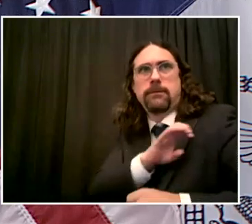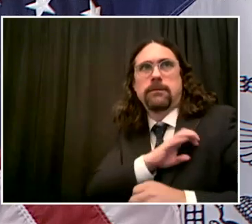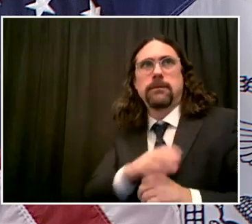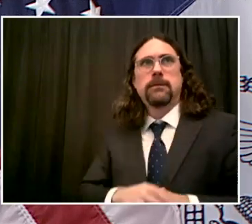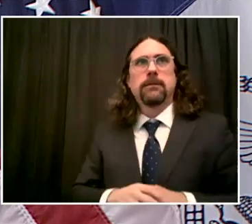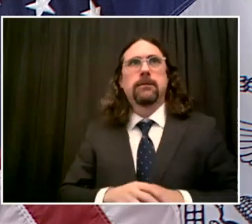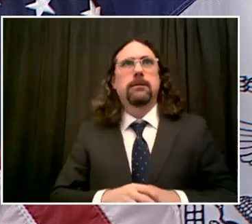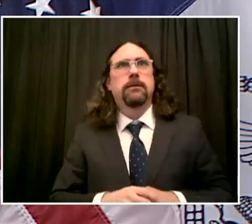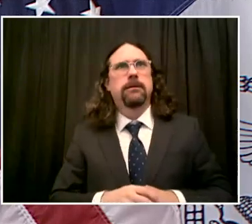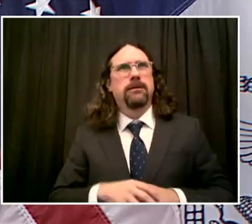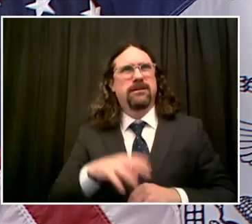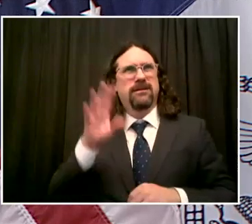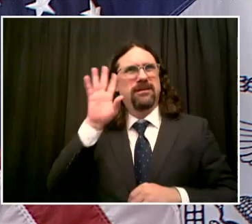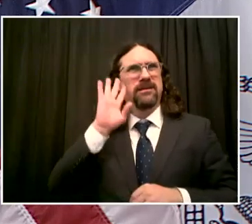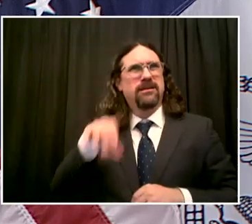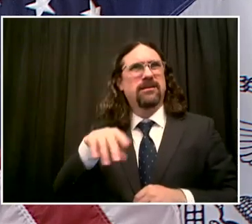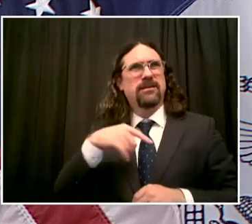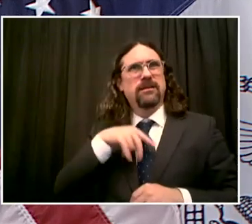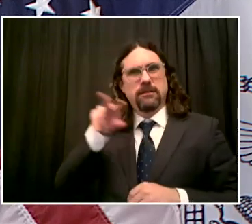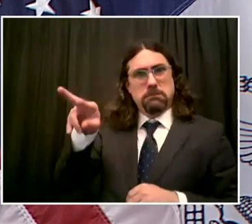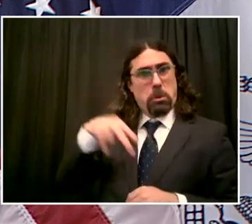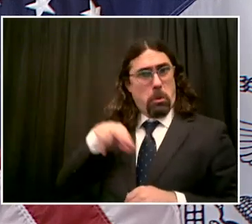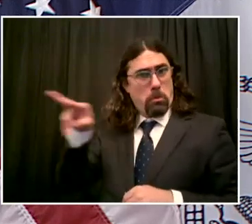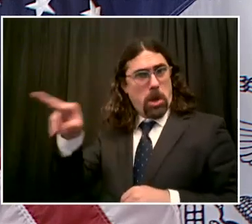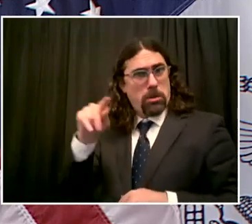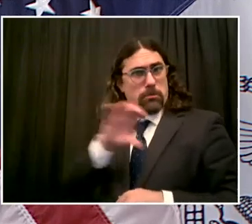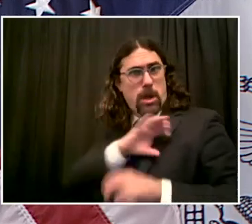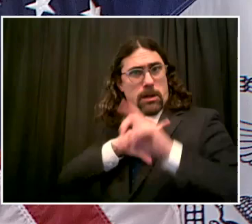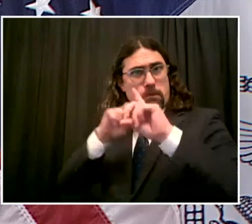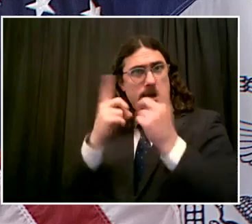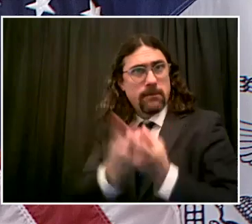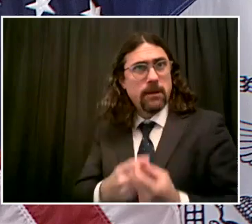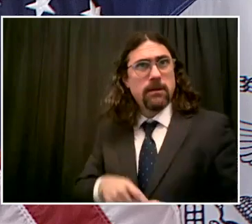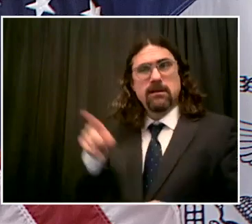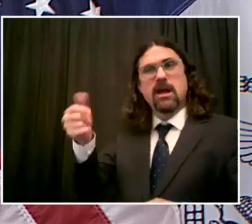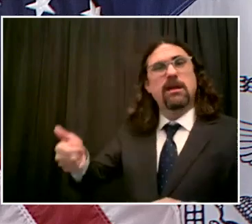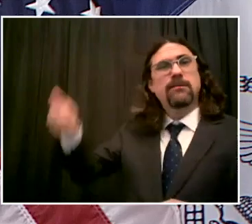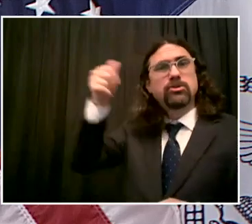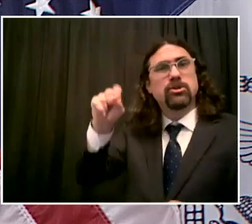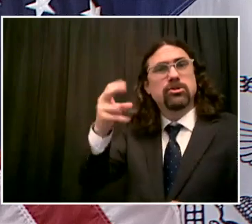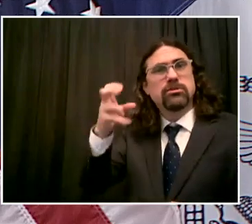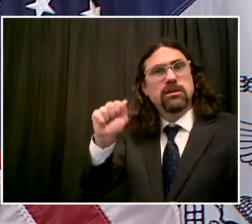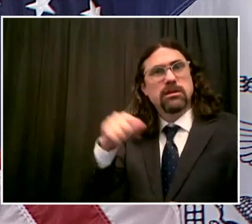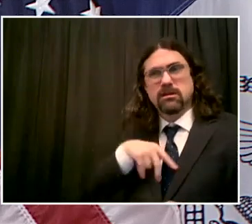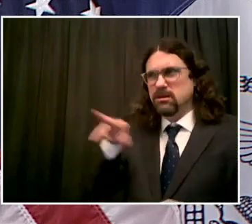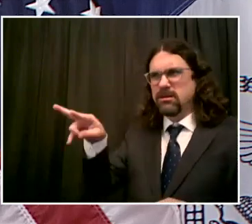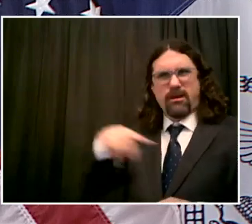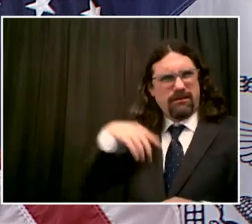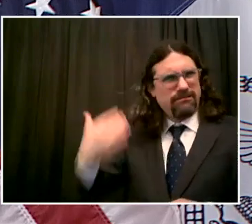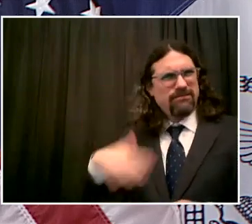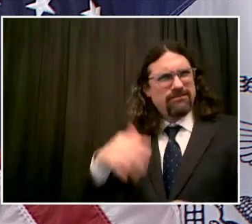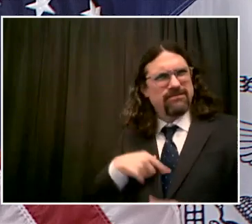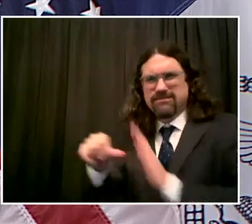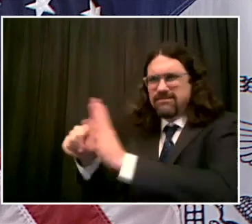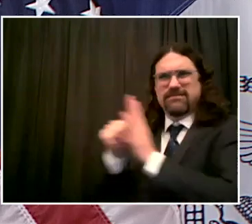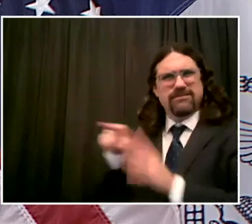MAKE AMAZING ADJUSTMENTS BECAUSTHIS IS WHAT COMPS THAT HAS TAUGHT ALL OF US.